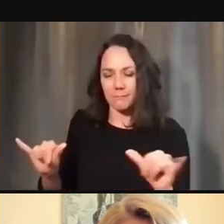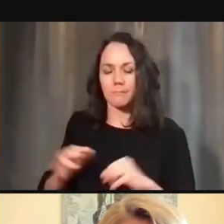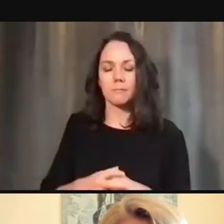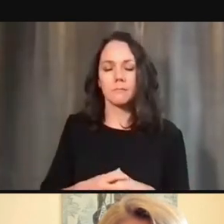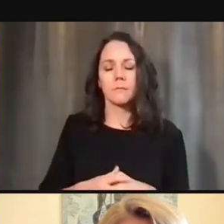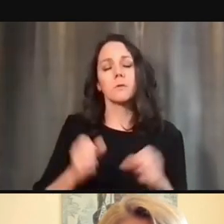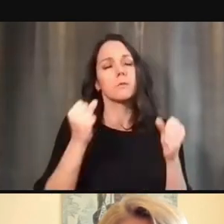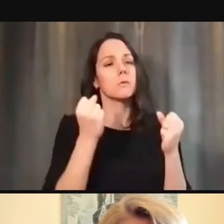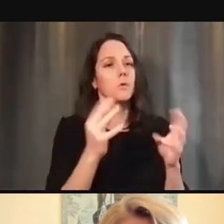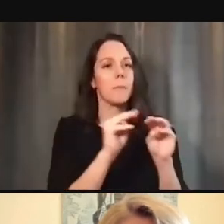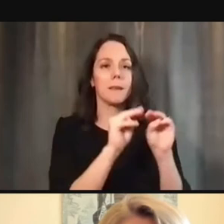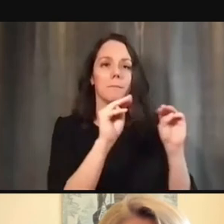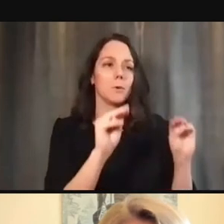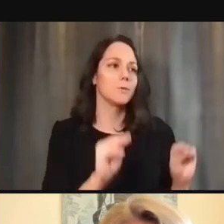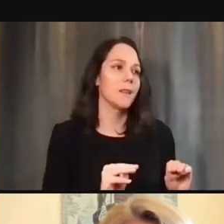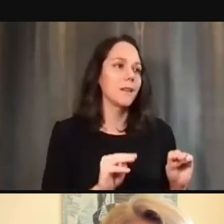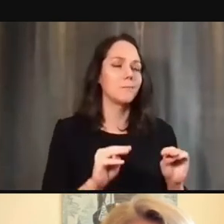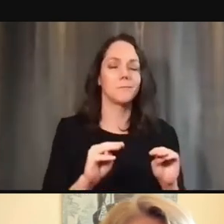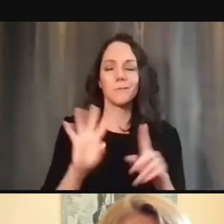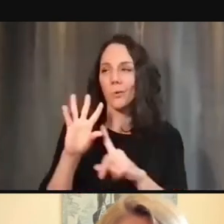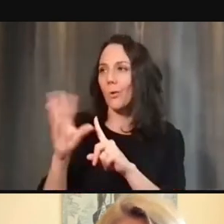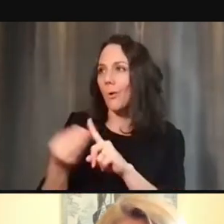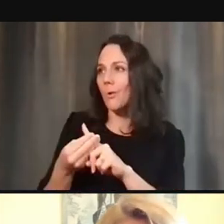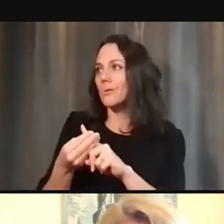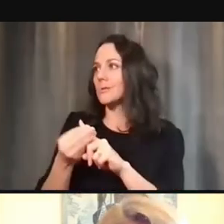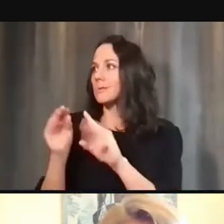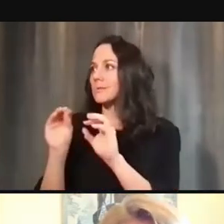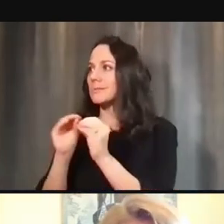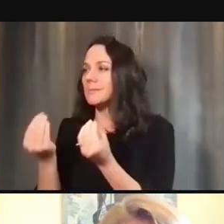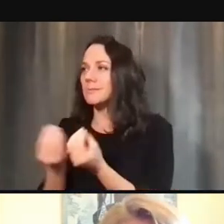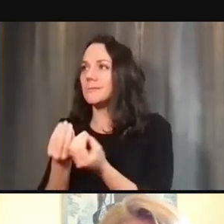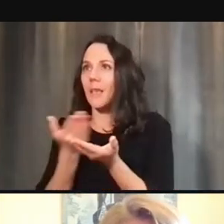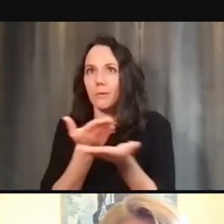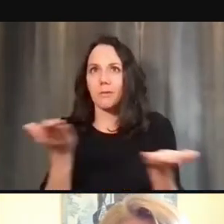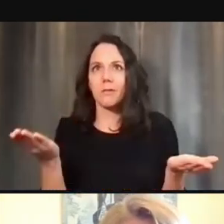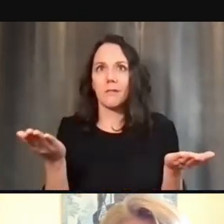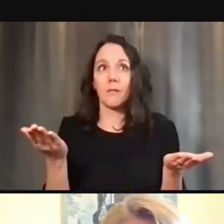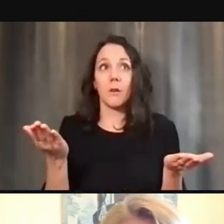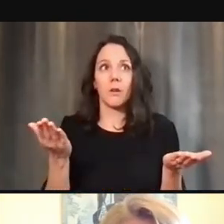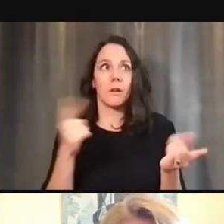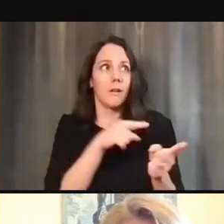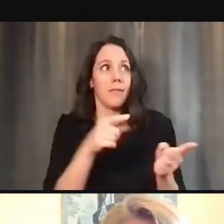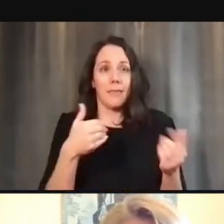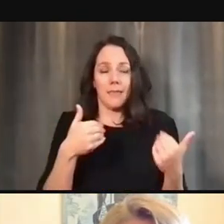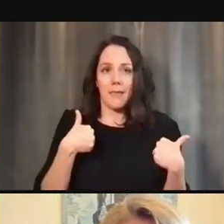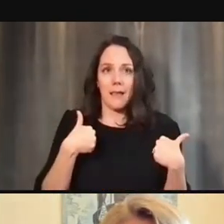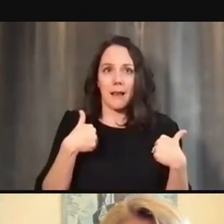cultural institutions have access to funding resources,